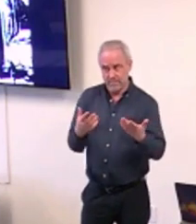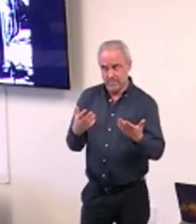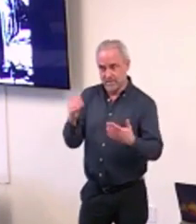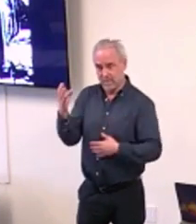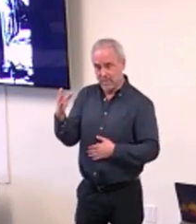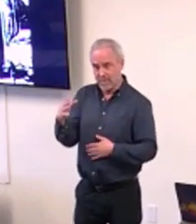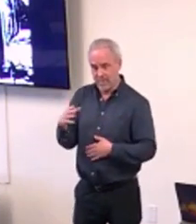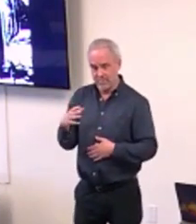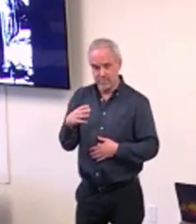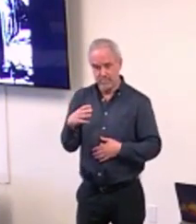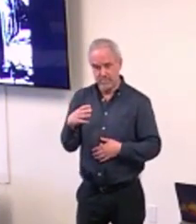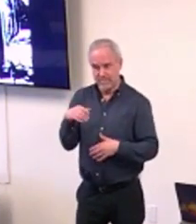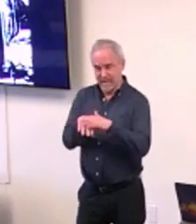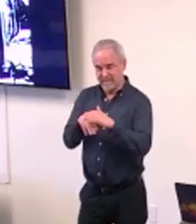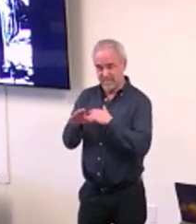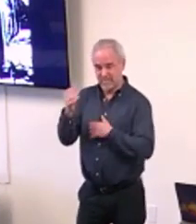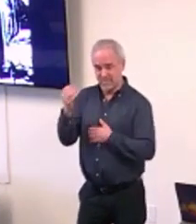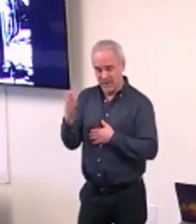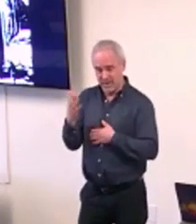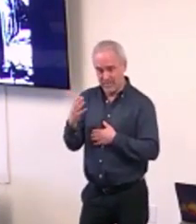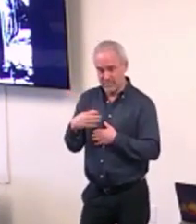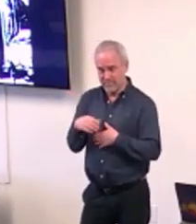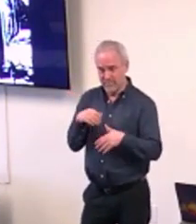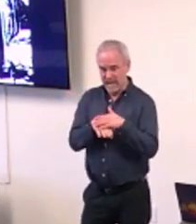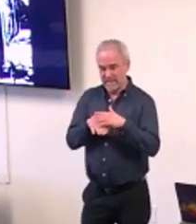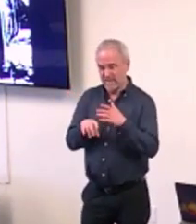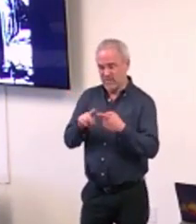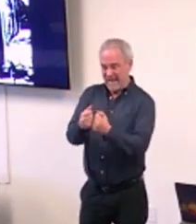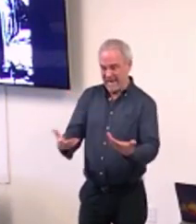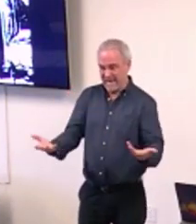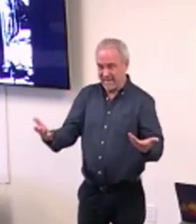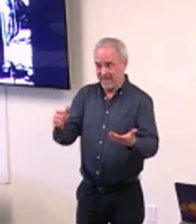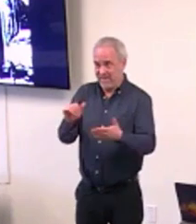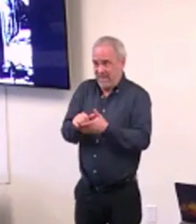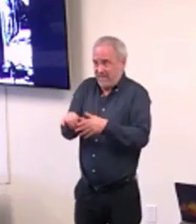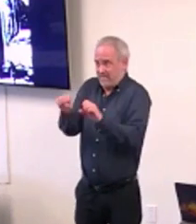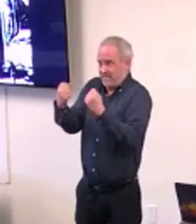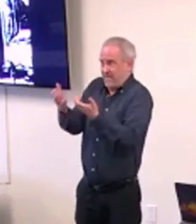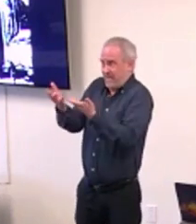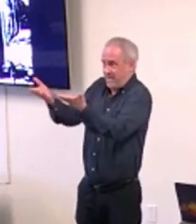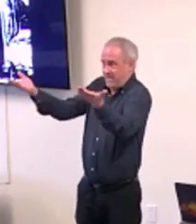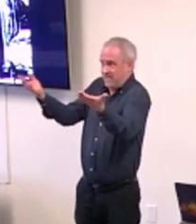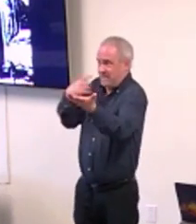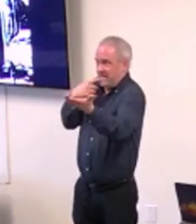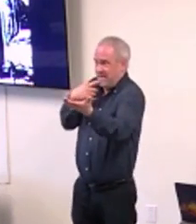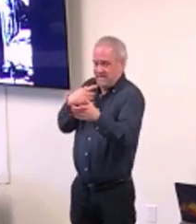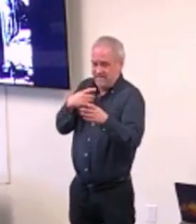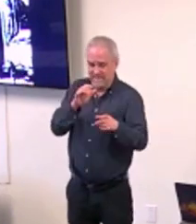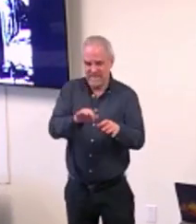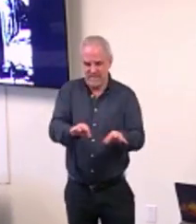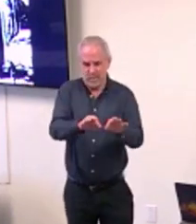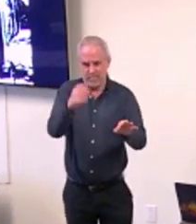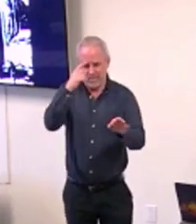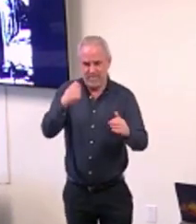Access to anything that the society deems necessary to survive. But society is also up there on the screen.